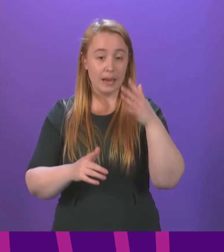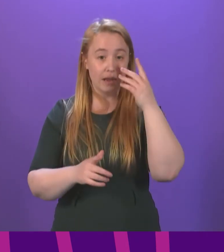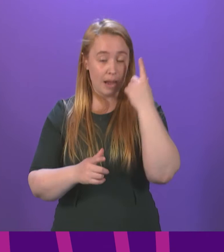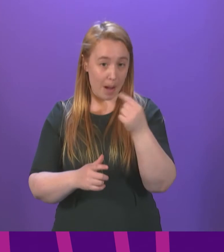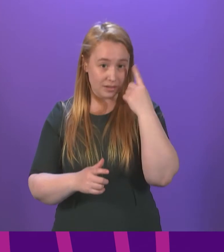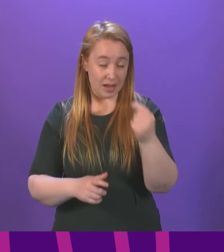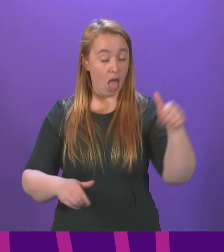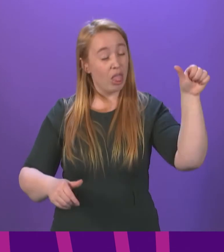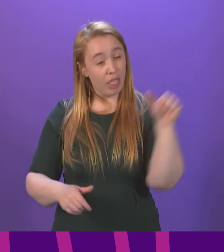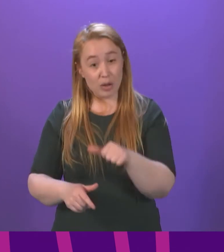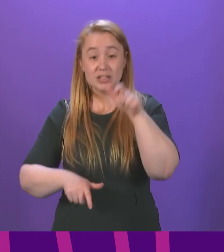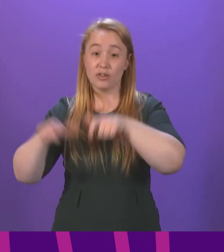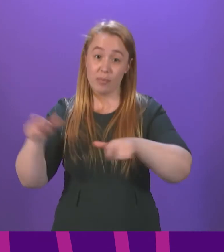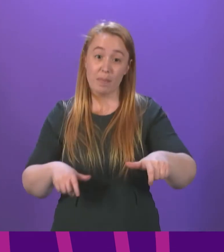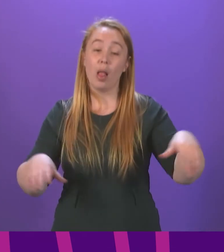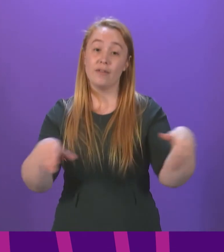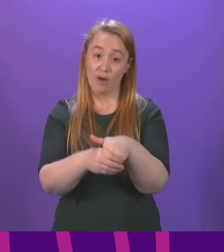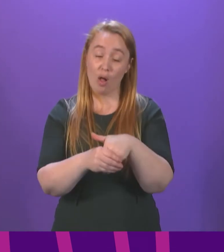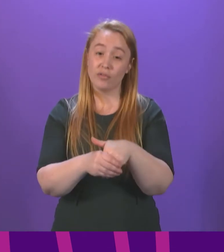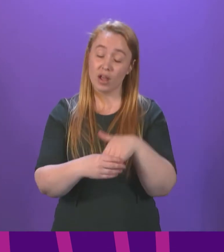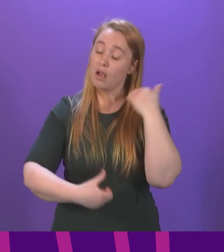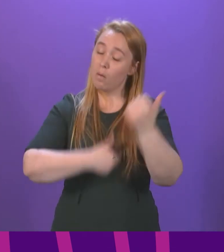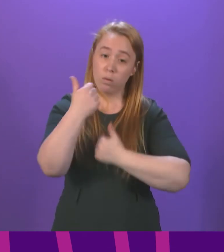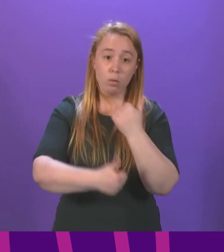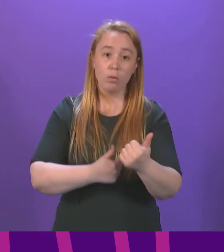of workers and volunteers all over Scotland involved in that shared national endeavour.